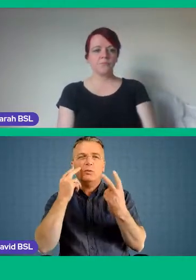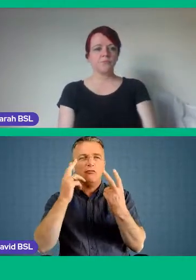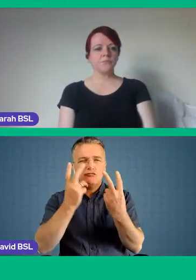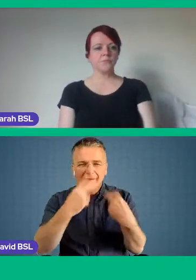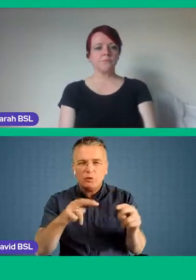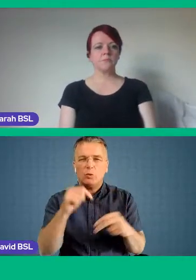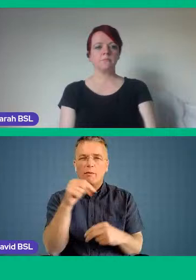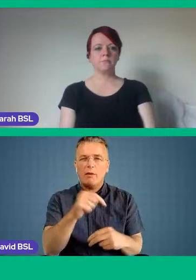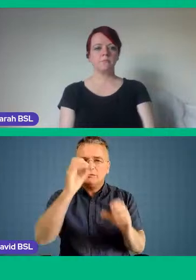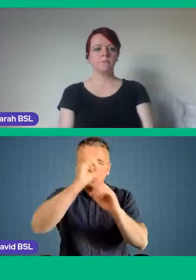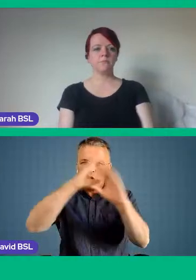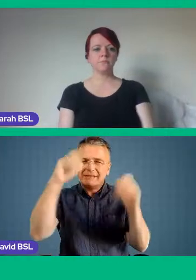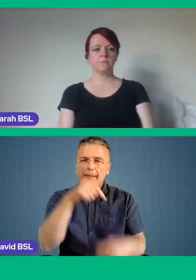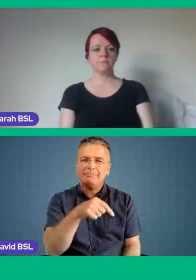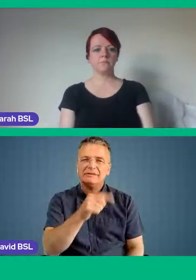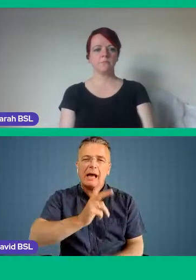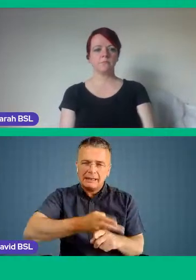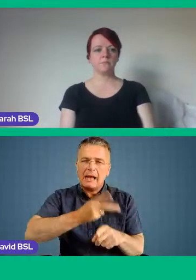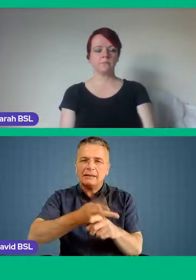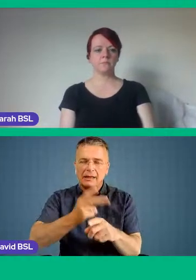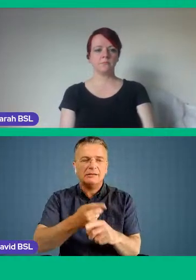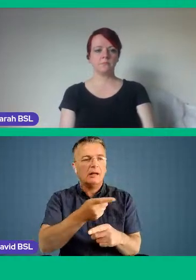And I think